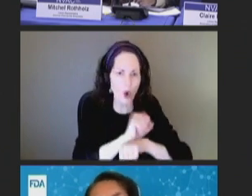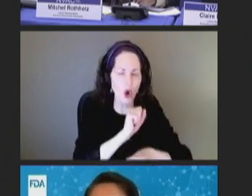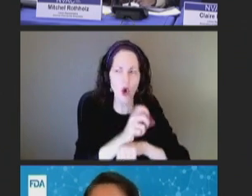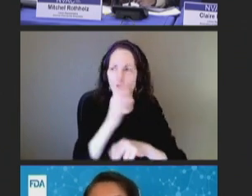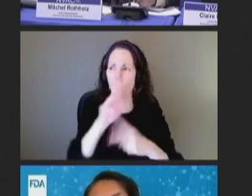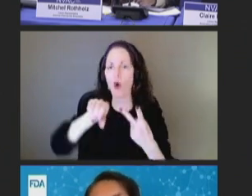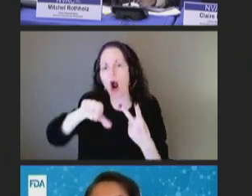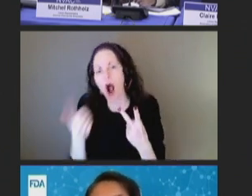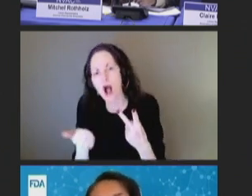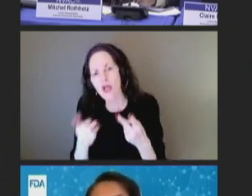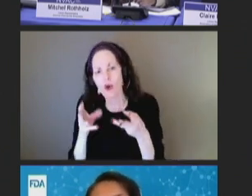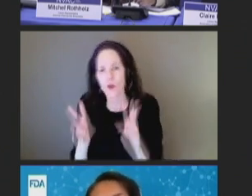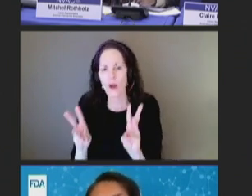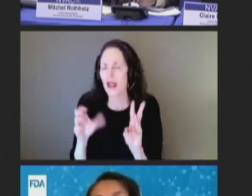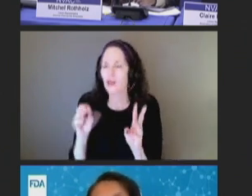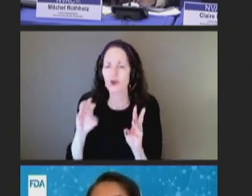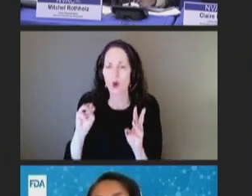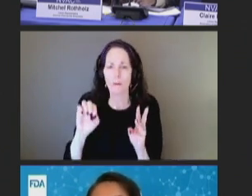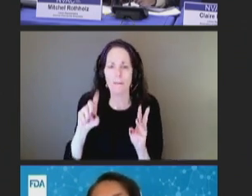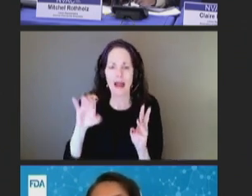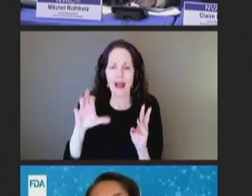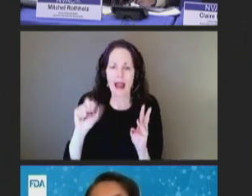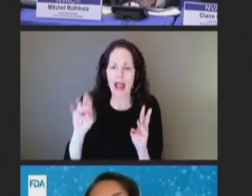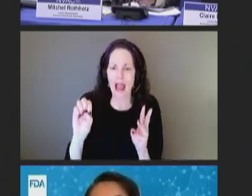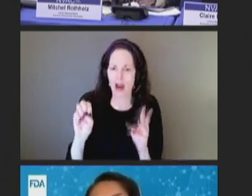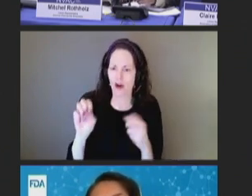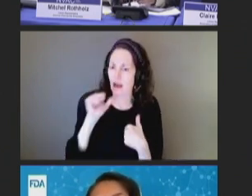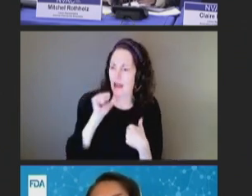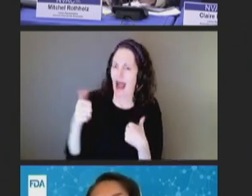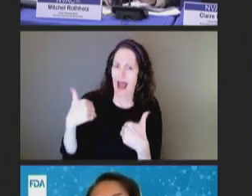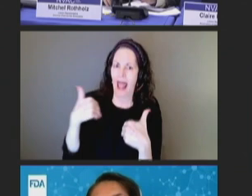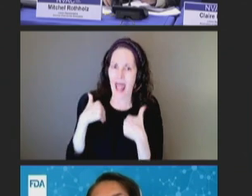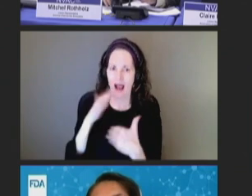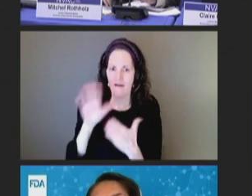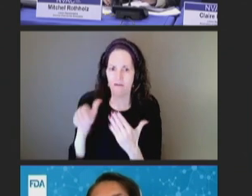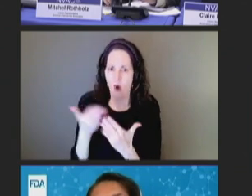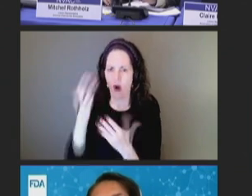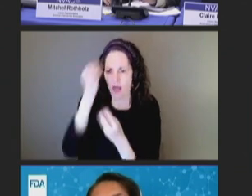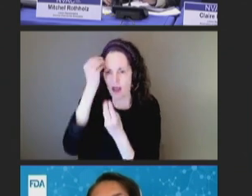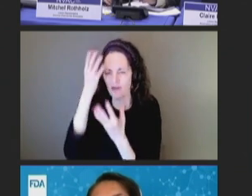So, Medicare may not have full visibility on vaccinations that are happening with